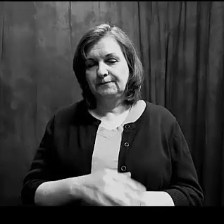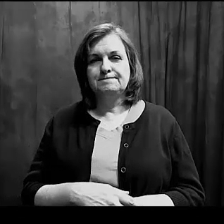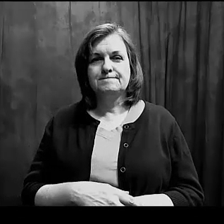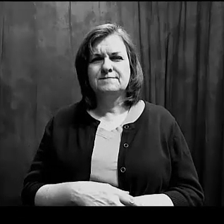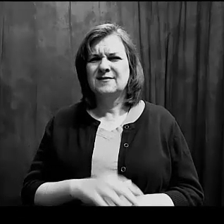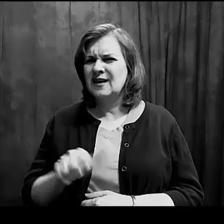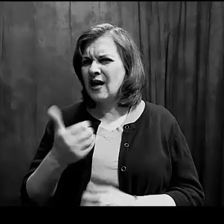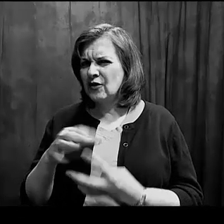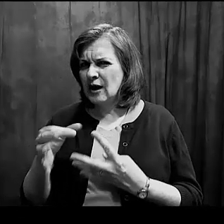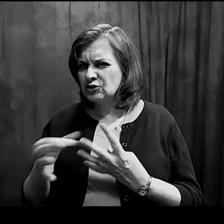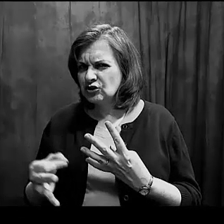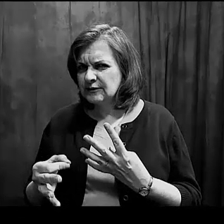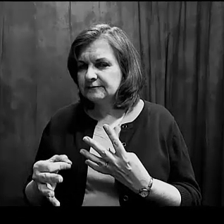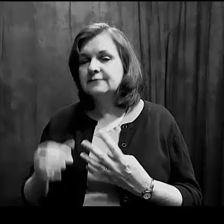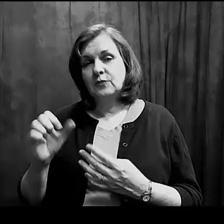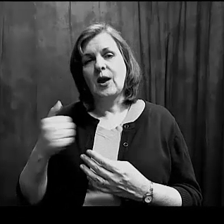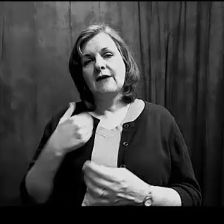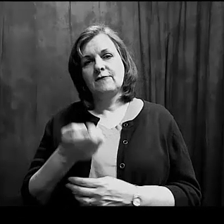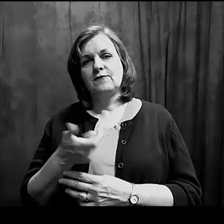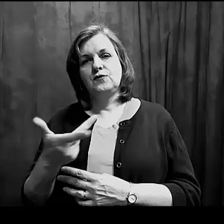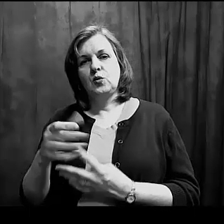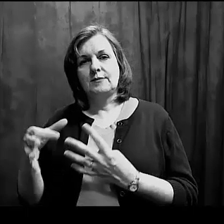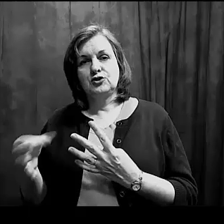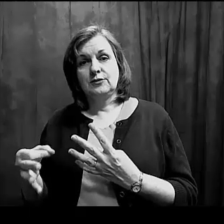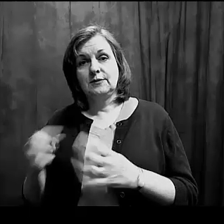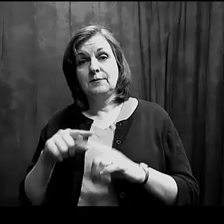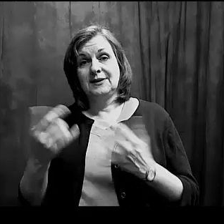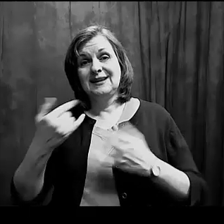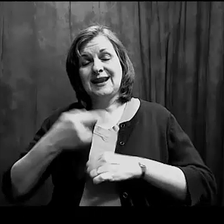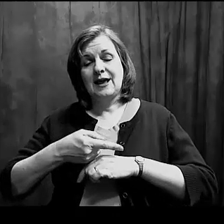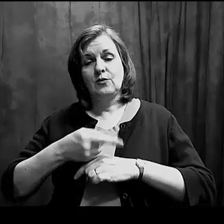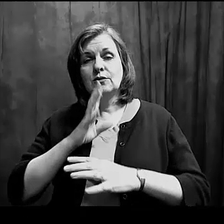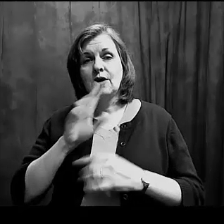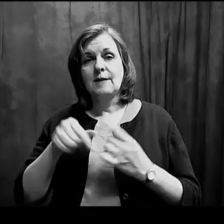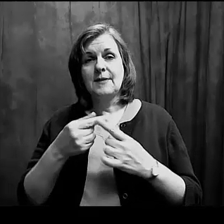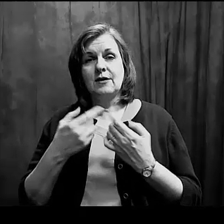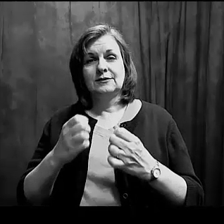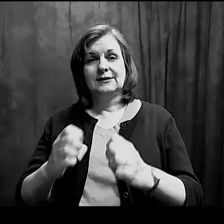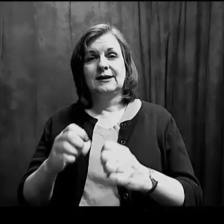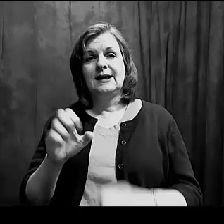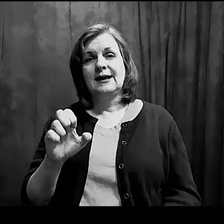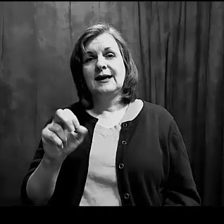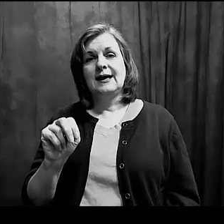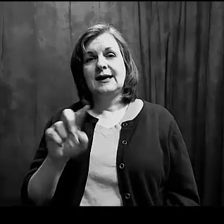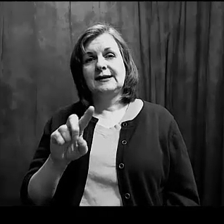we've got a couple but what we want a focus on today are enzymes